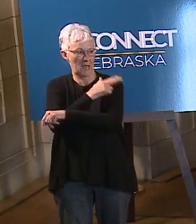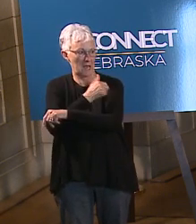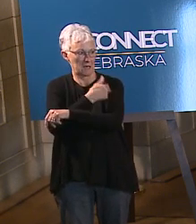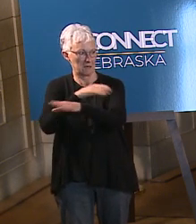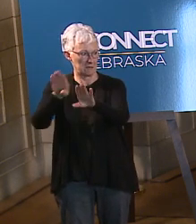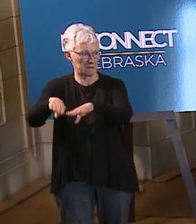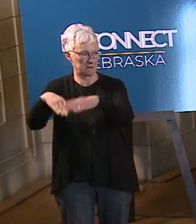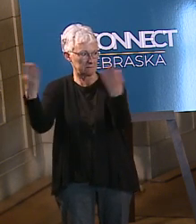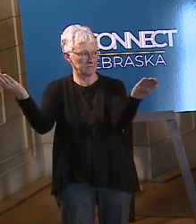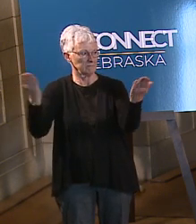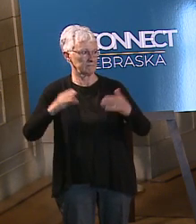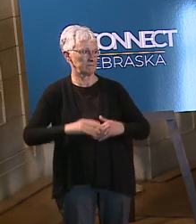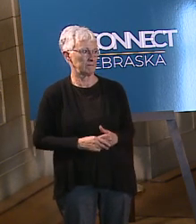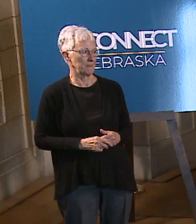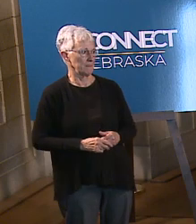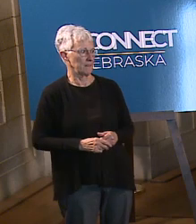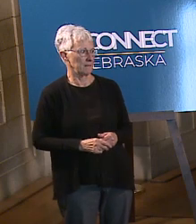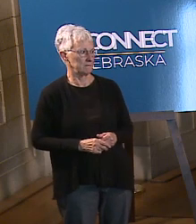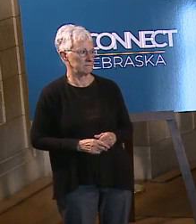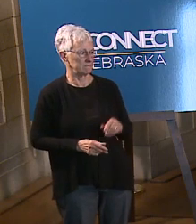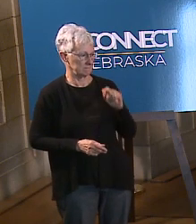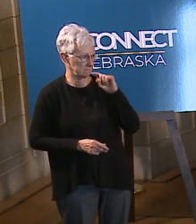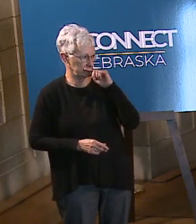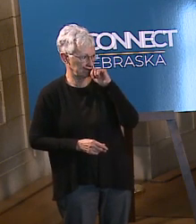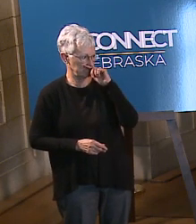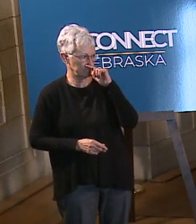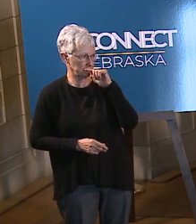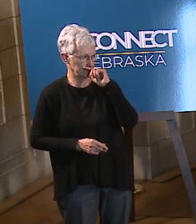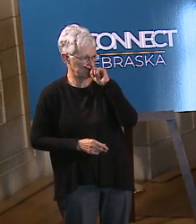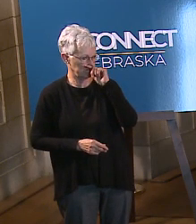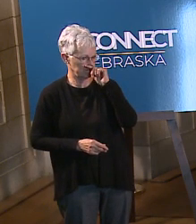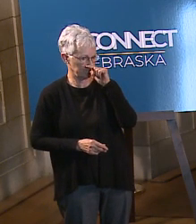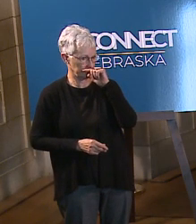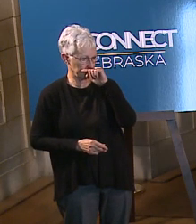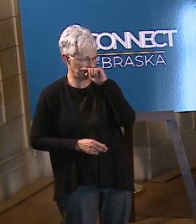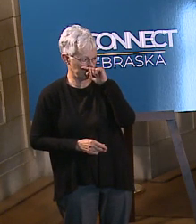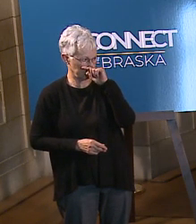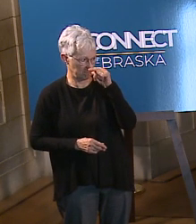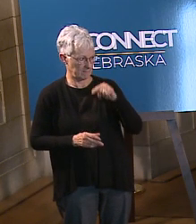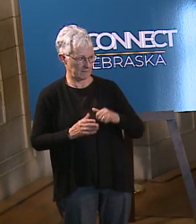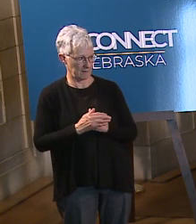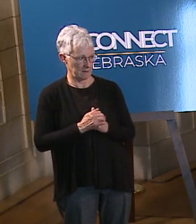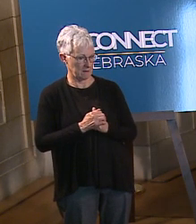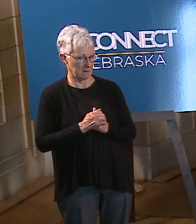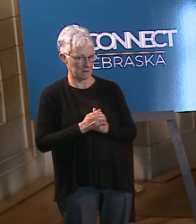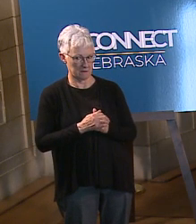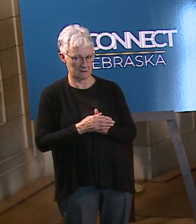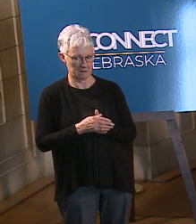PRECAUTIONS LIKE VACCINATIONS TO SLOW IT DOWN AND THE GOAL WAS TO PRESERVE THE HOSPITAL CAPACITY AND WE HAVE DONE THAT